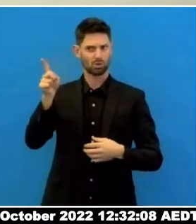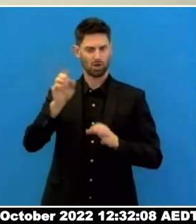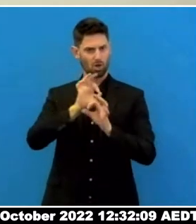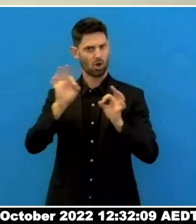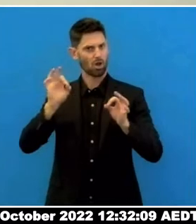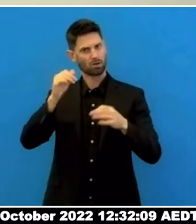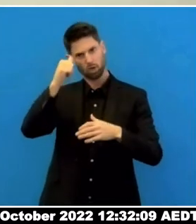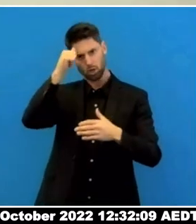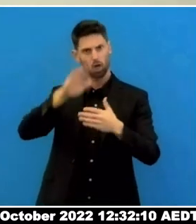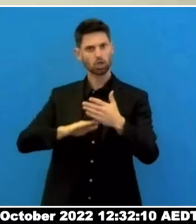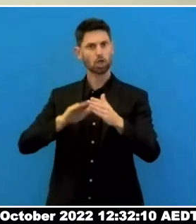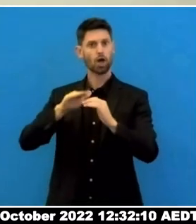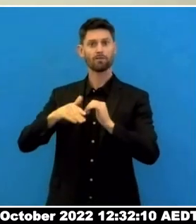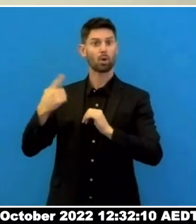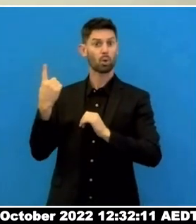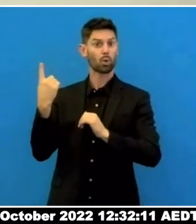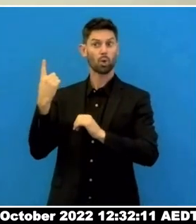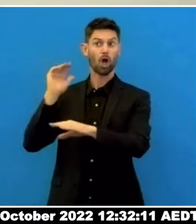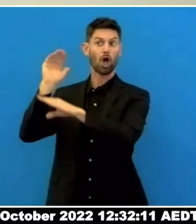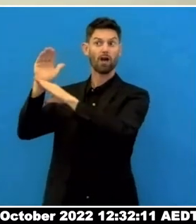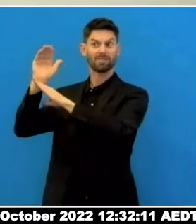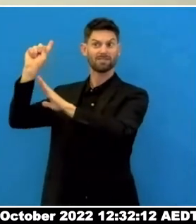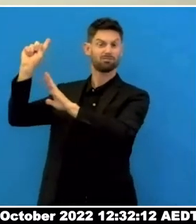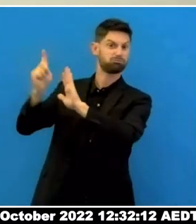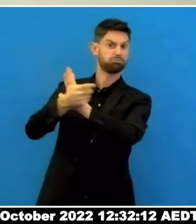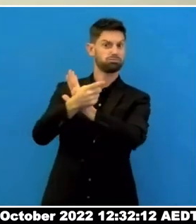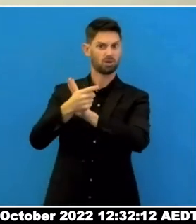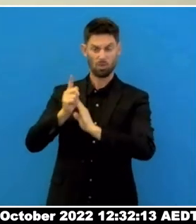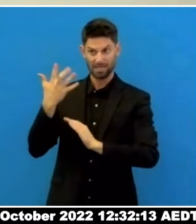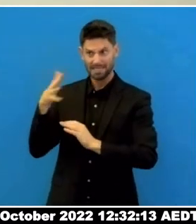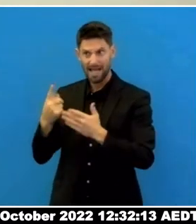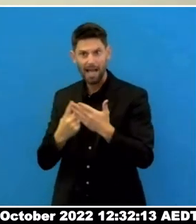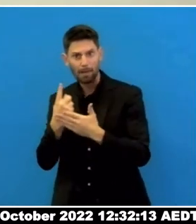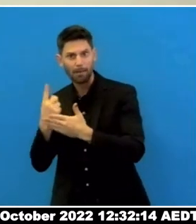And the person on the other side of the seat might they can't disclose all of that.